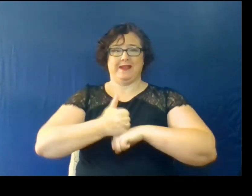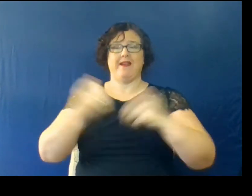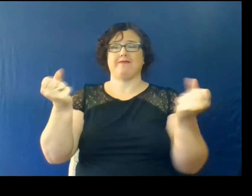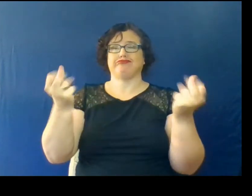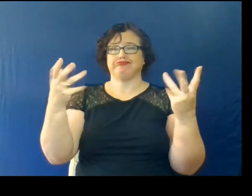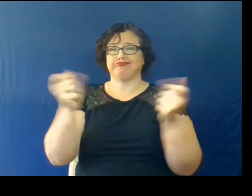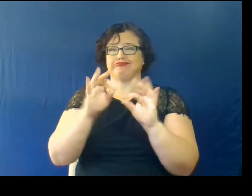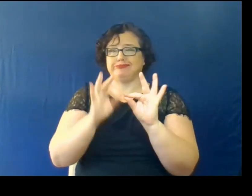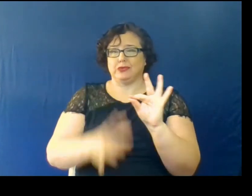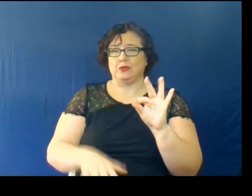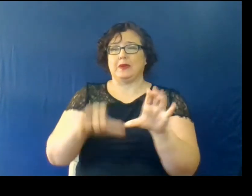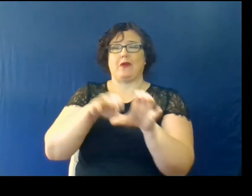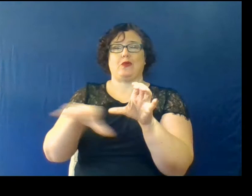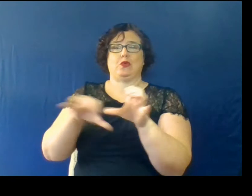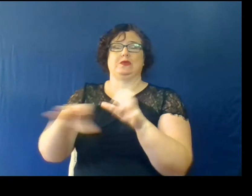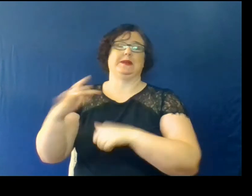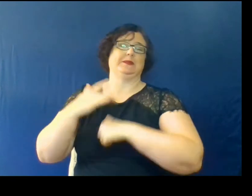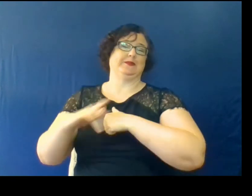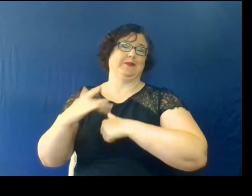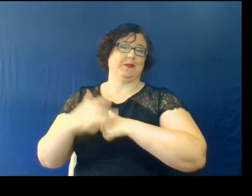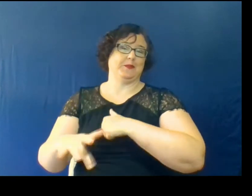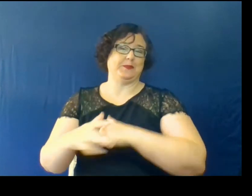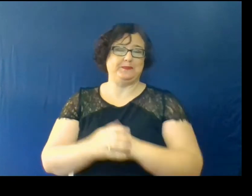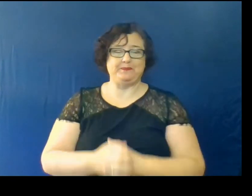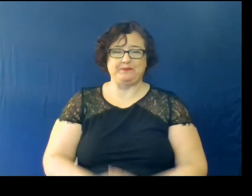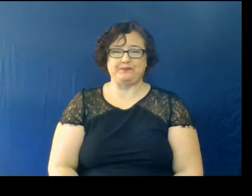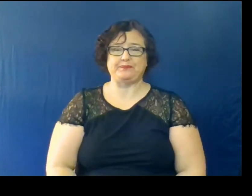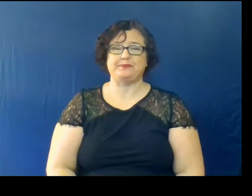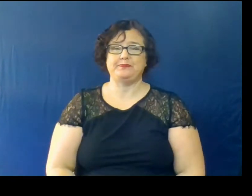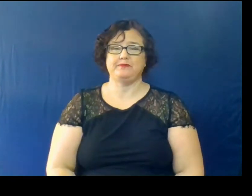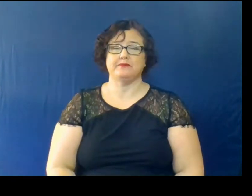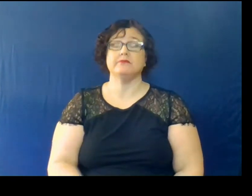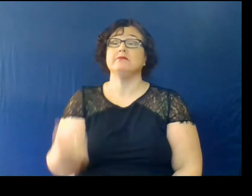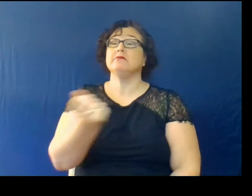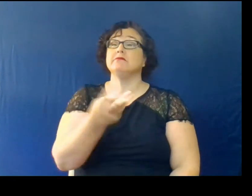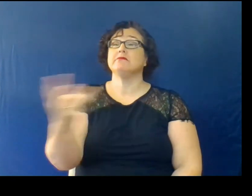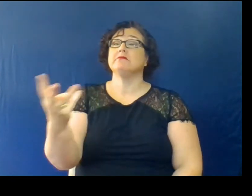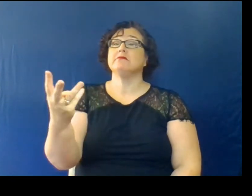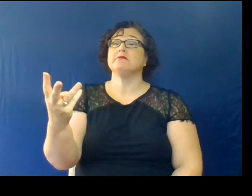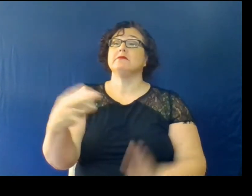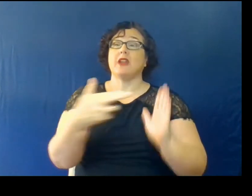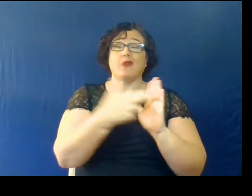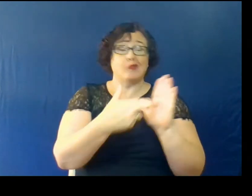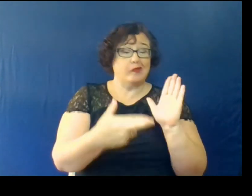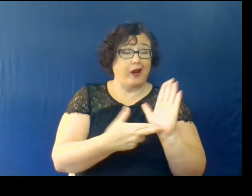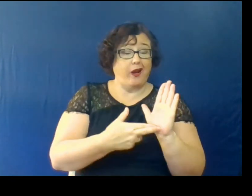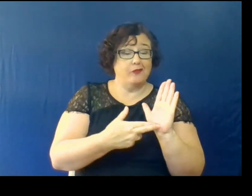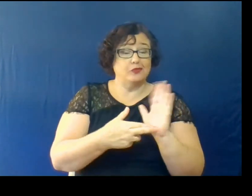captioning available. A couple of ground rules and tech housekeeping.